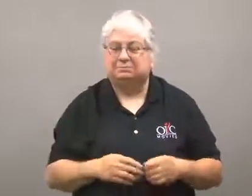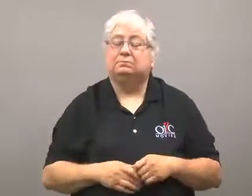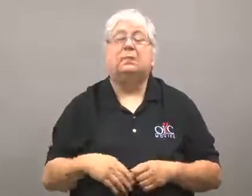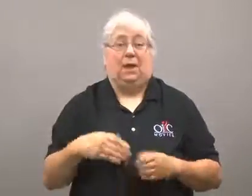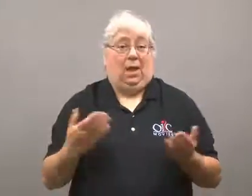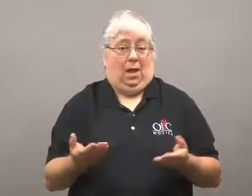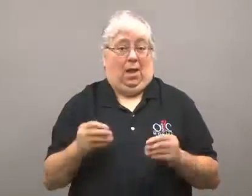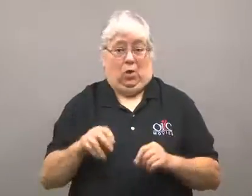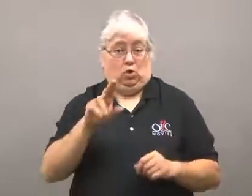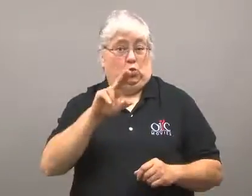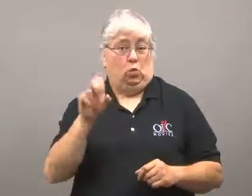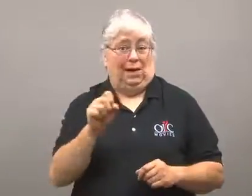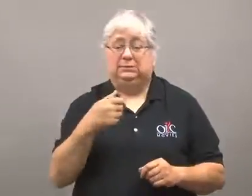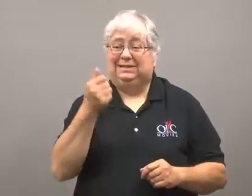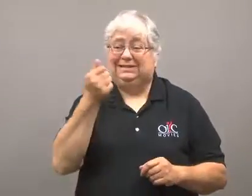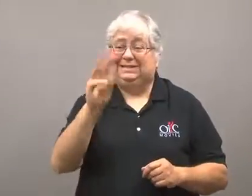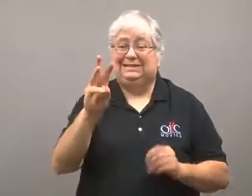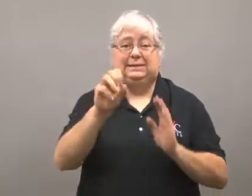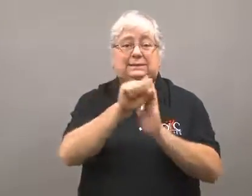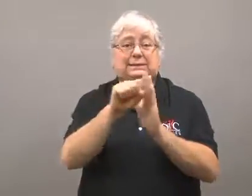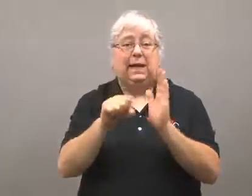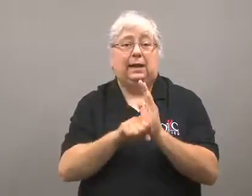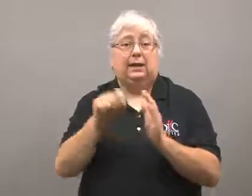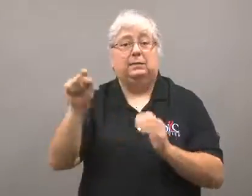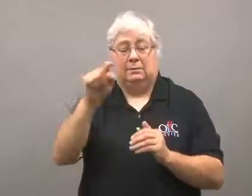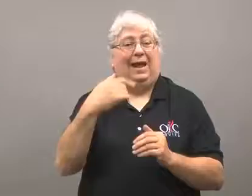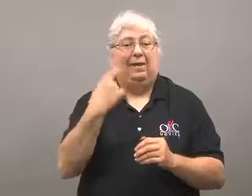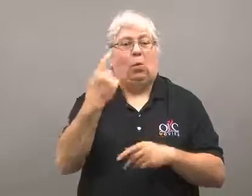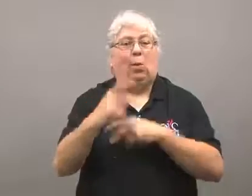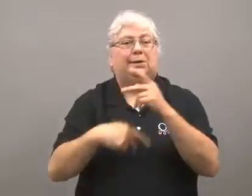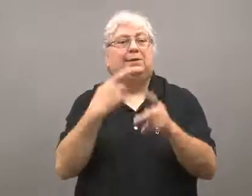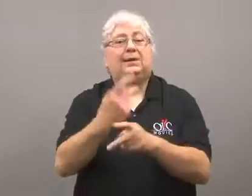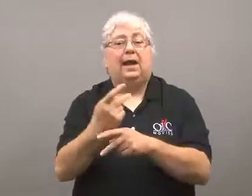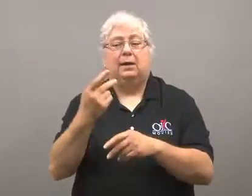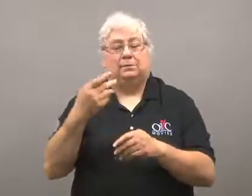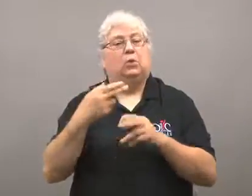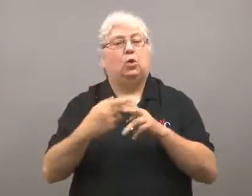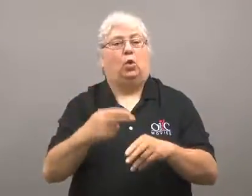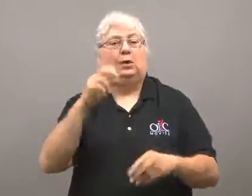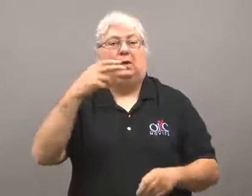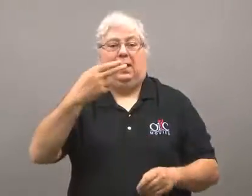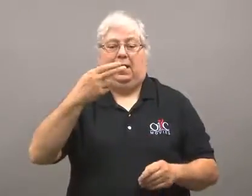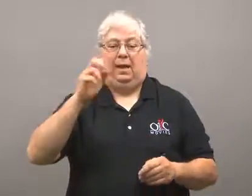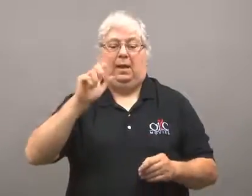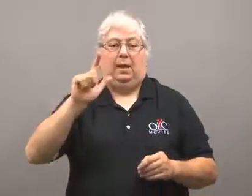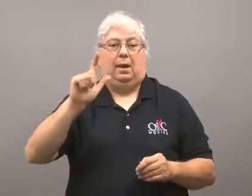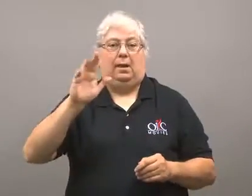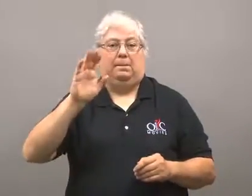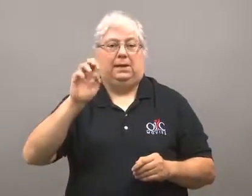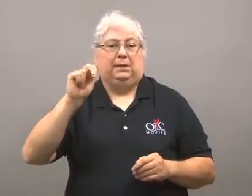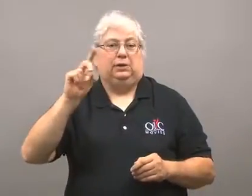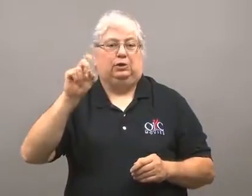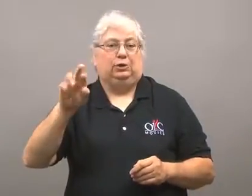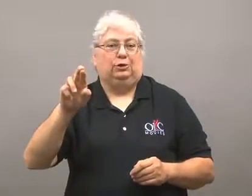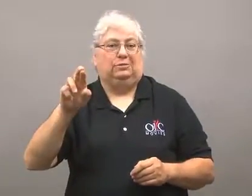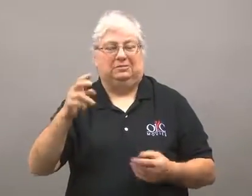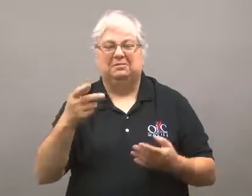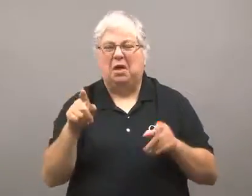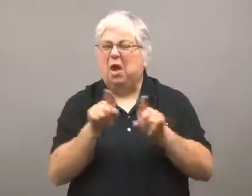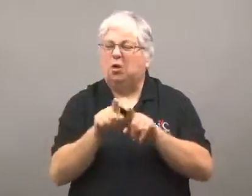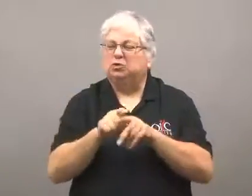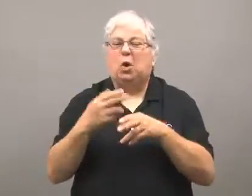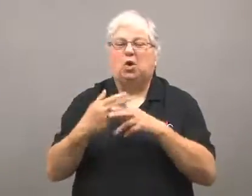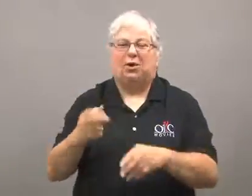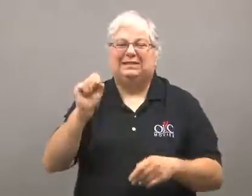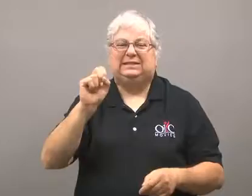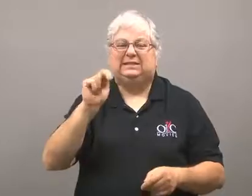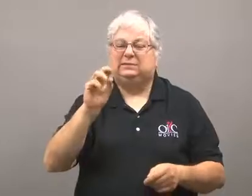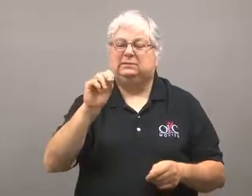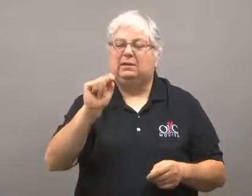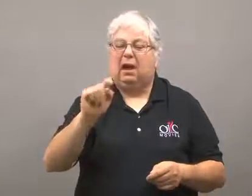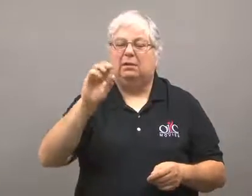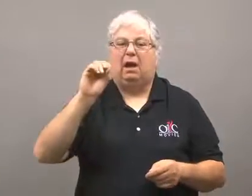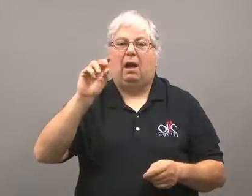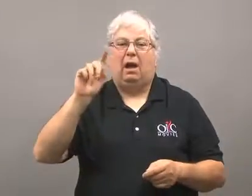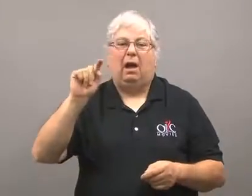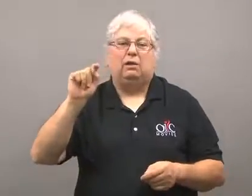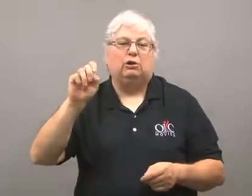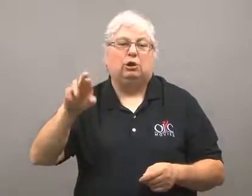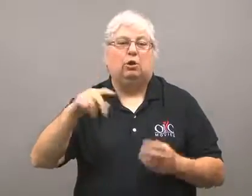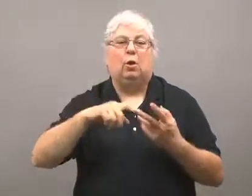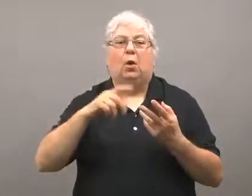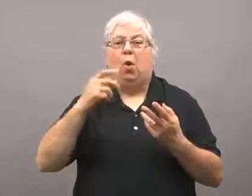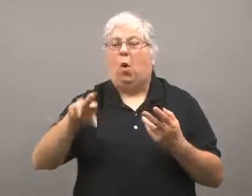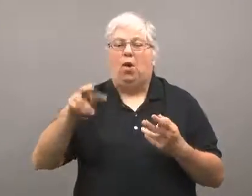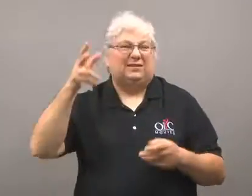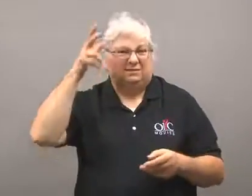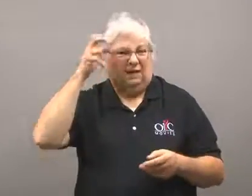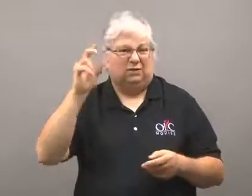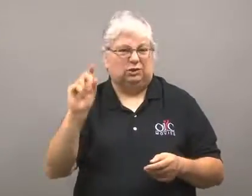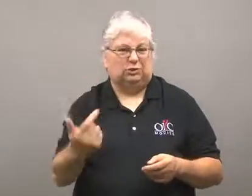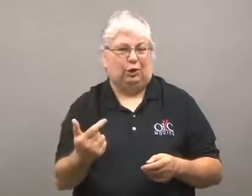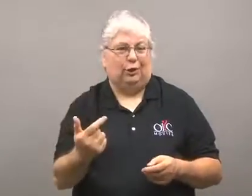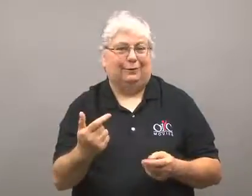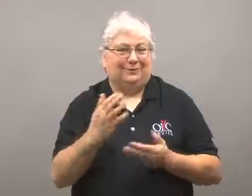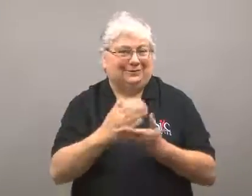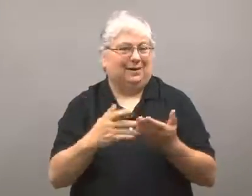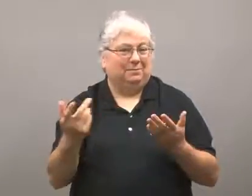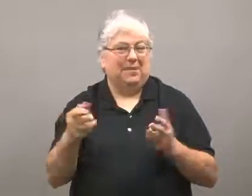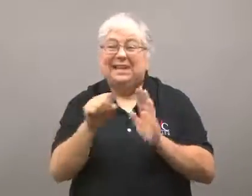16 states are home to a specific kind called the Hellbender salamander.